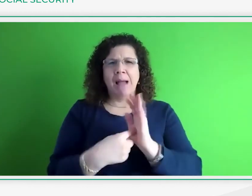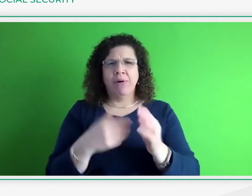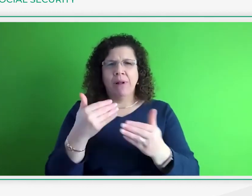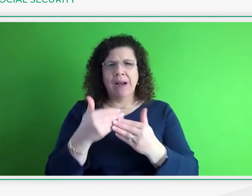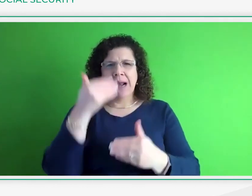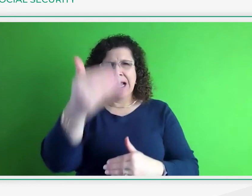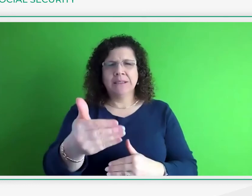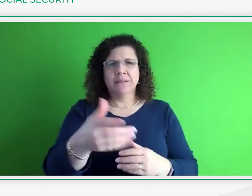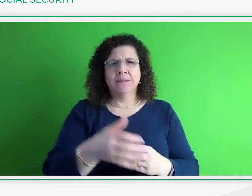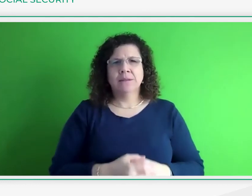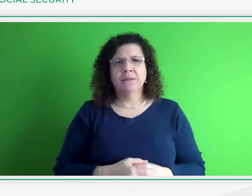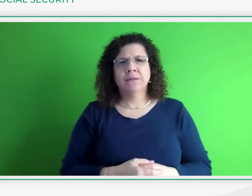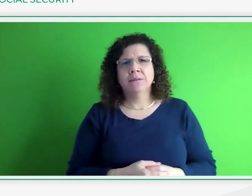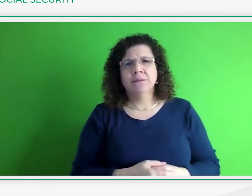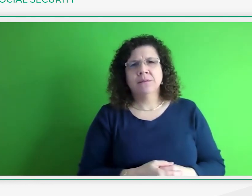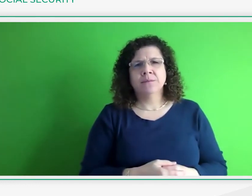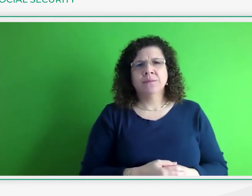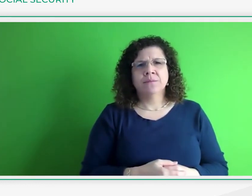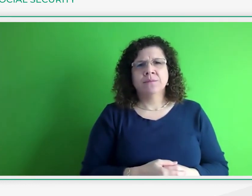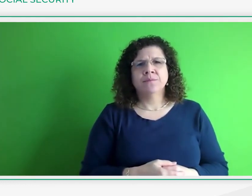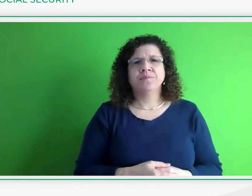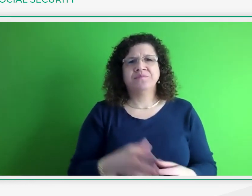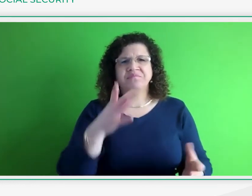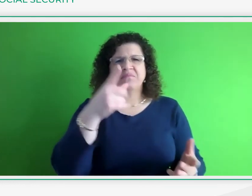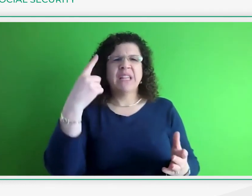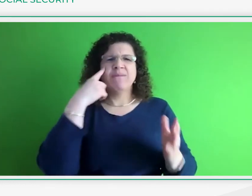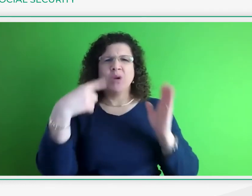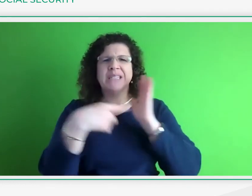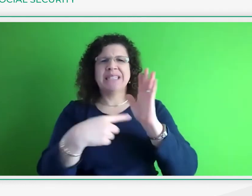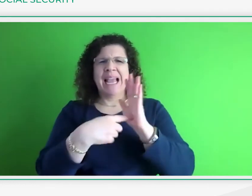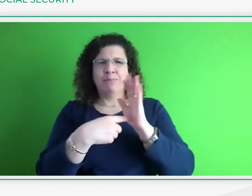And I will show you some examples I have on the next slide here. All right.